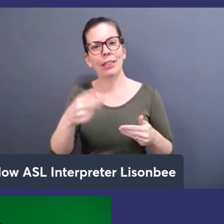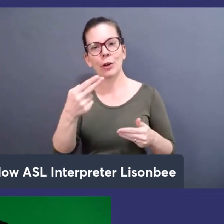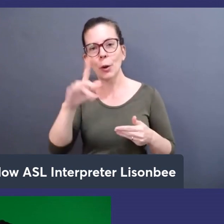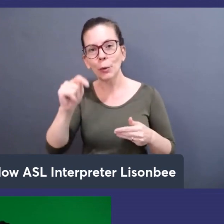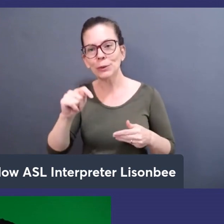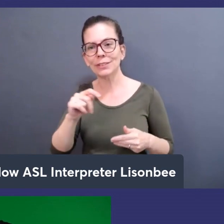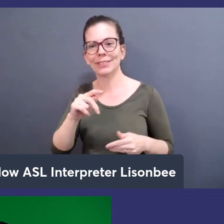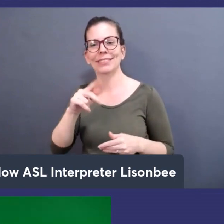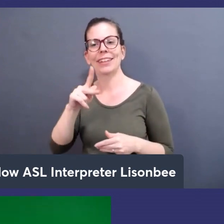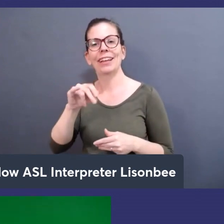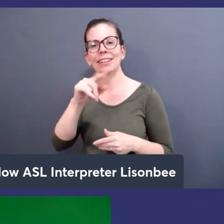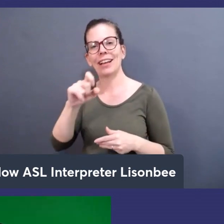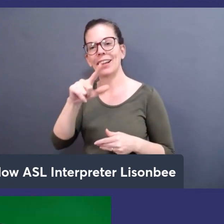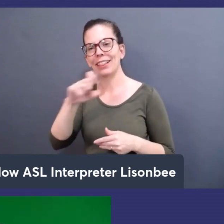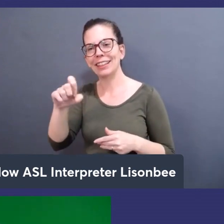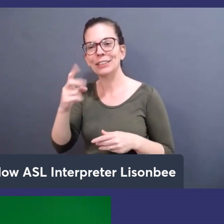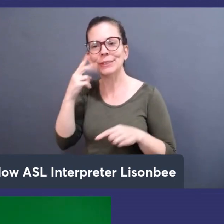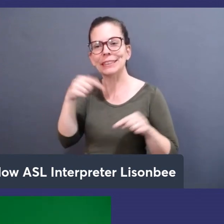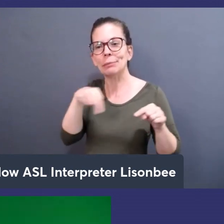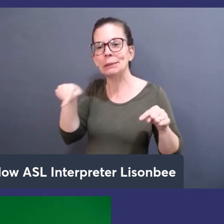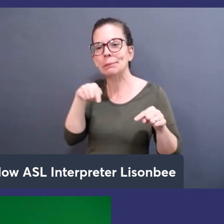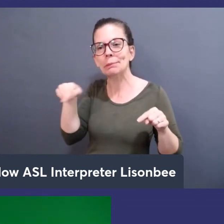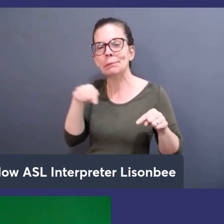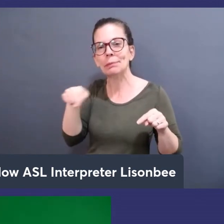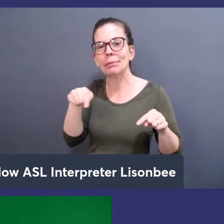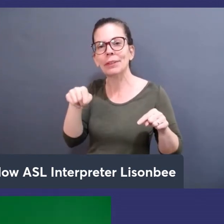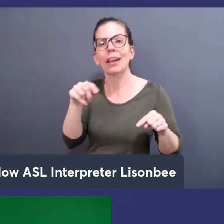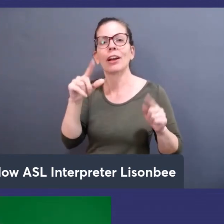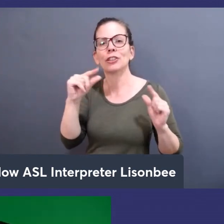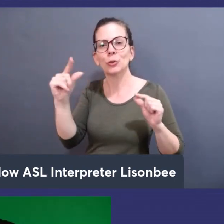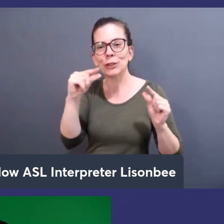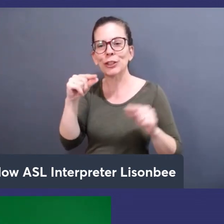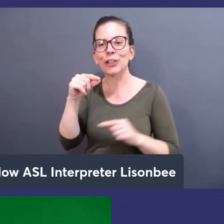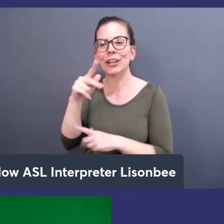and you can also find me right here on Twitter @Kilo_Loco,